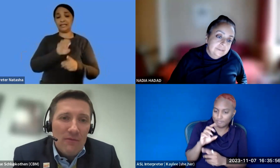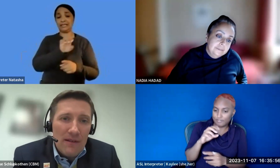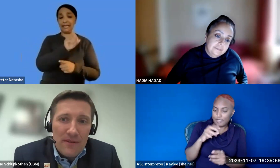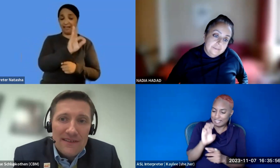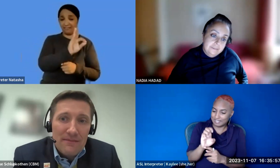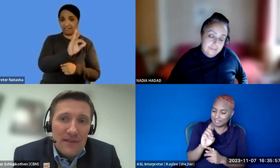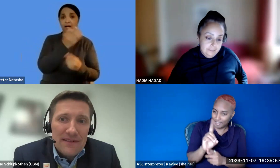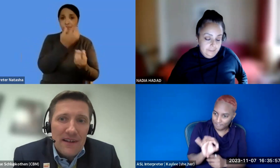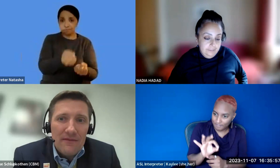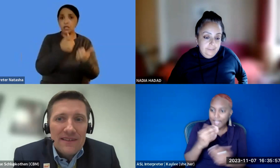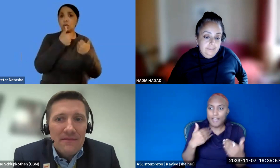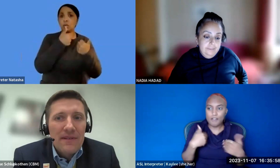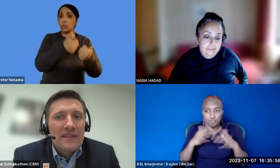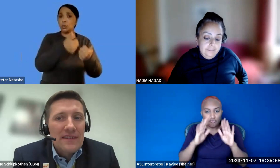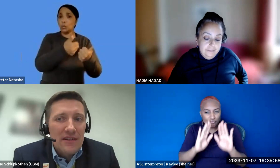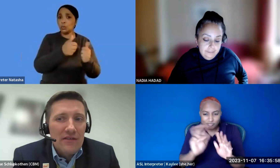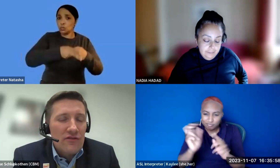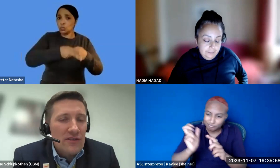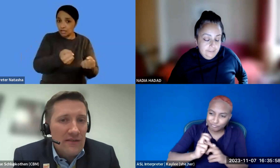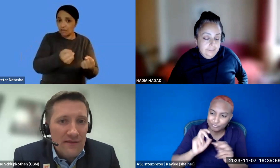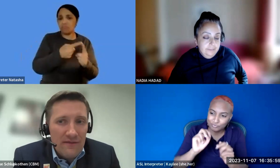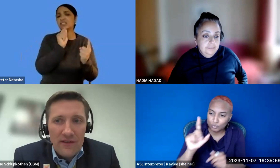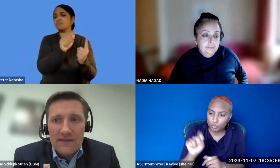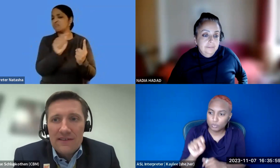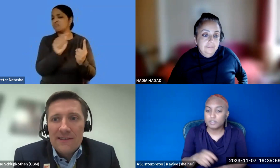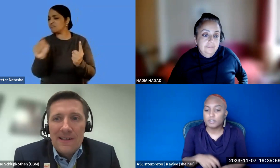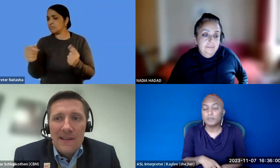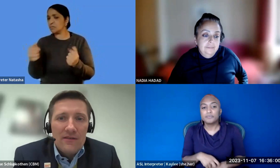While principles of disability inclusion are universal,